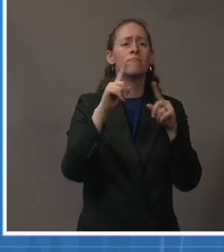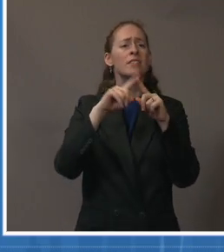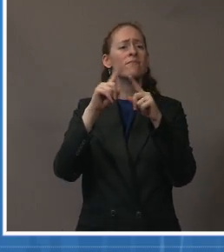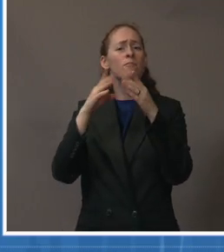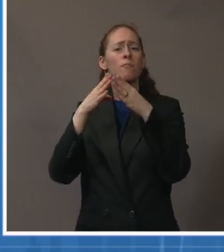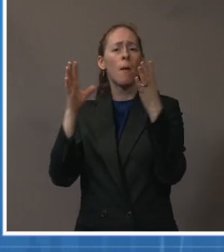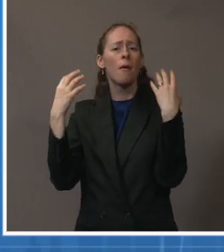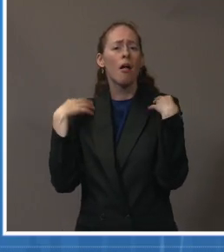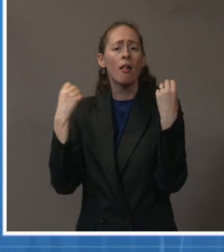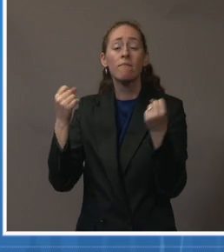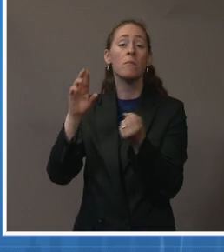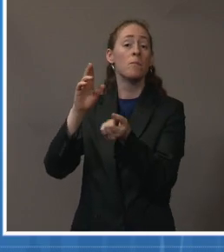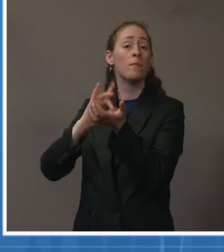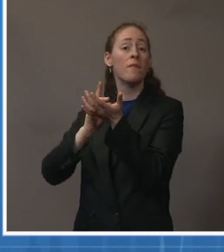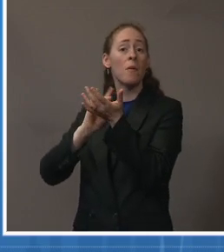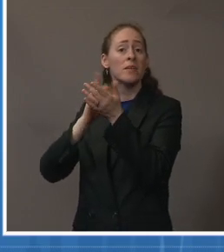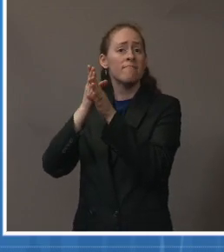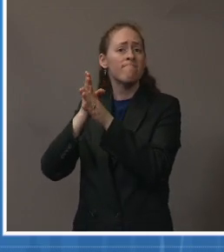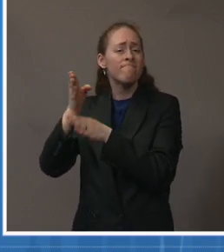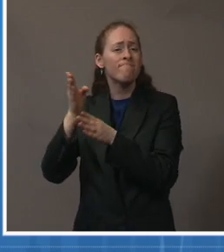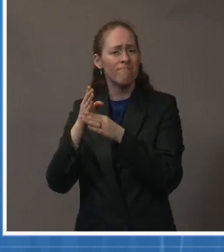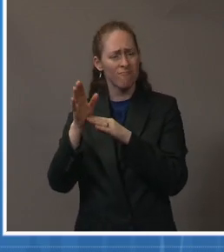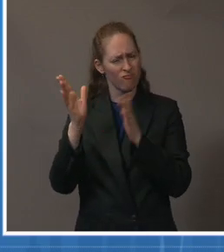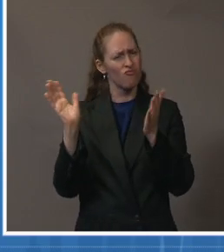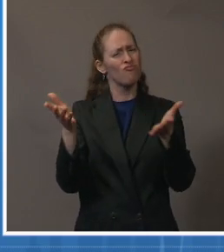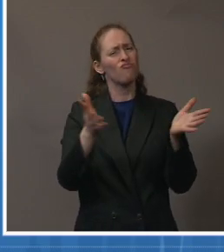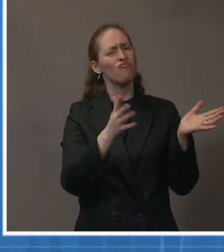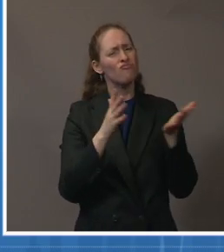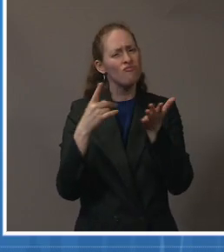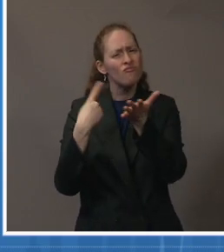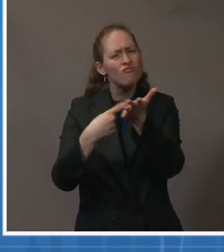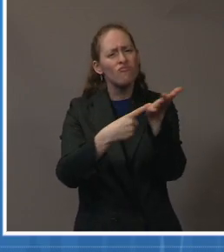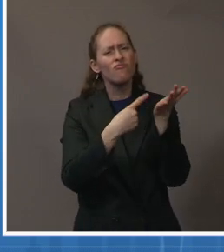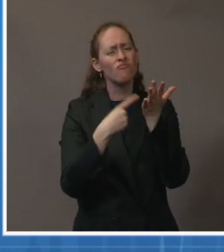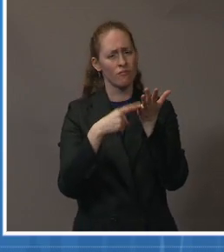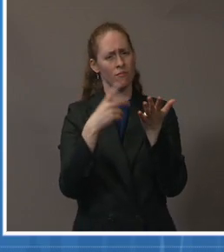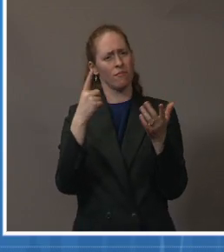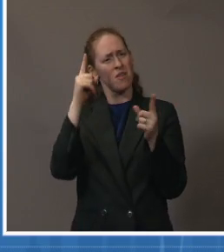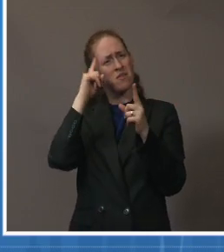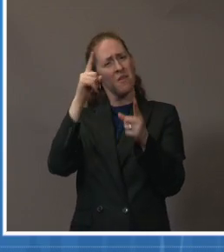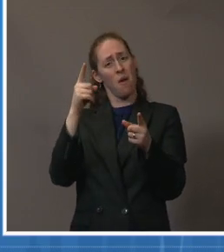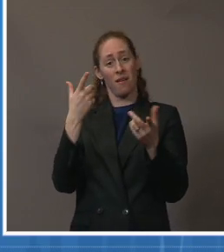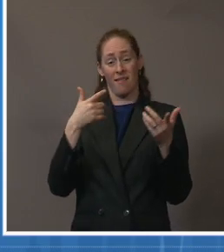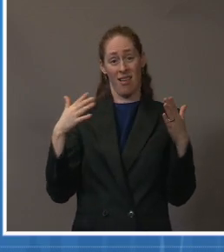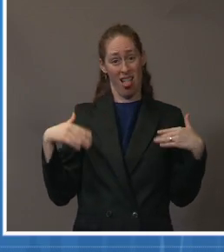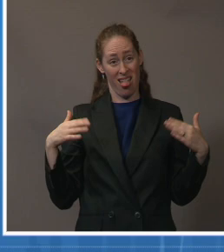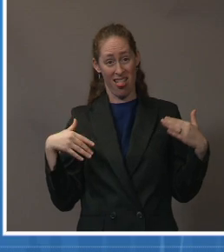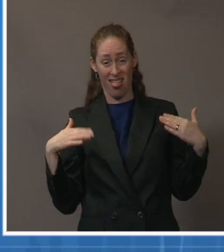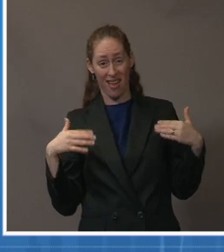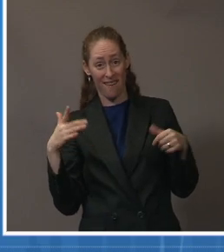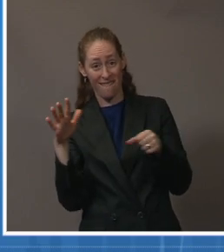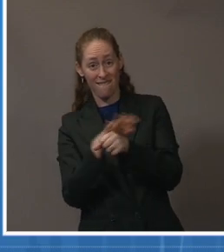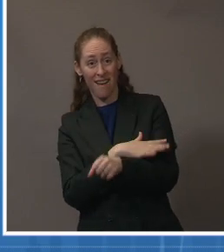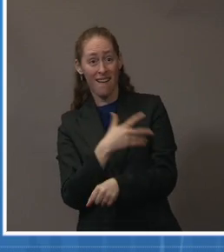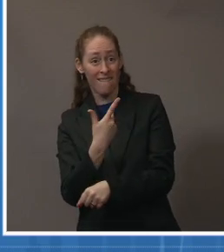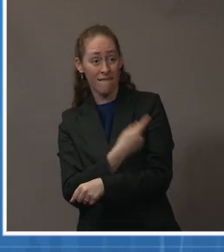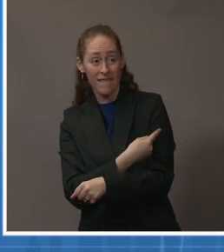And, of course, until teens are fully vaccinated, they should continue to wear masks and take precautions when around others who are not vaccinated,